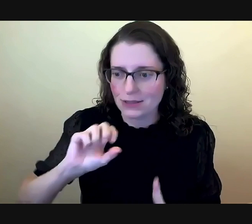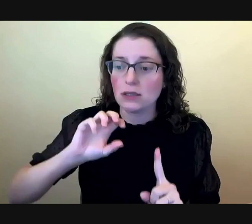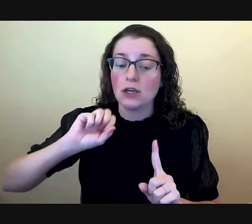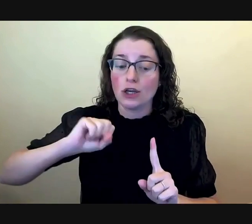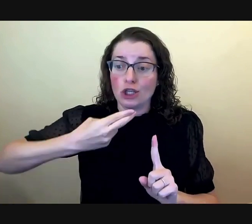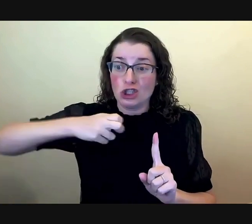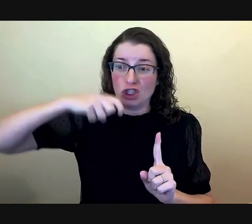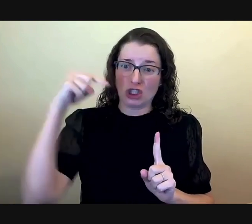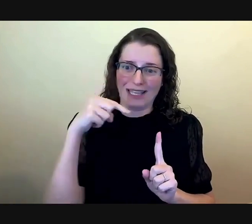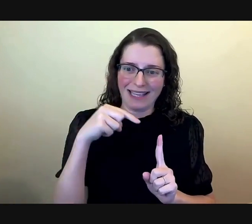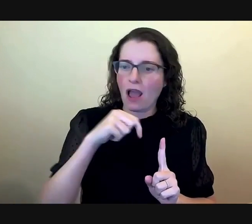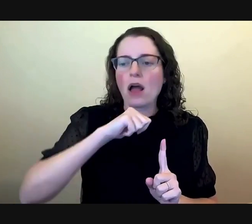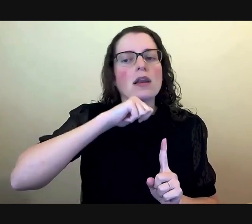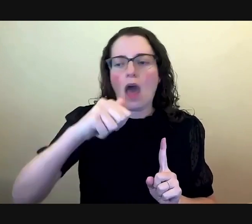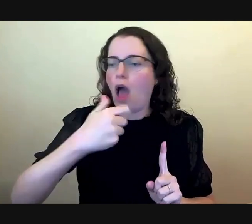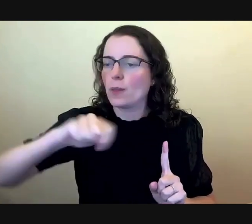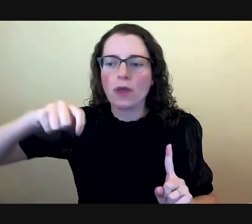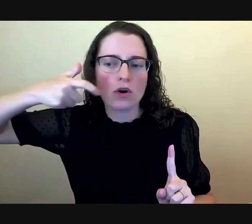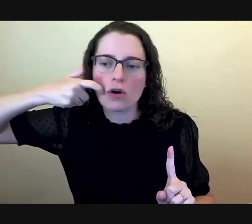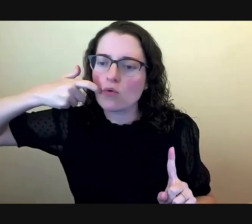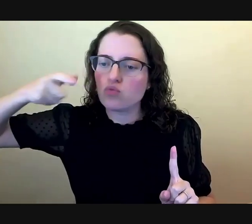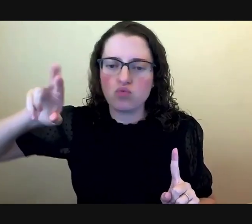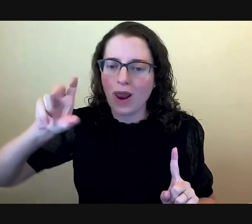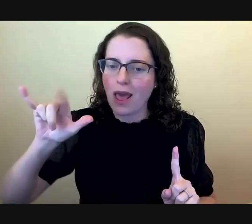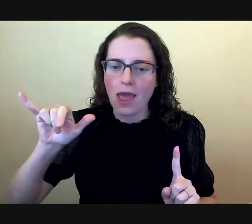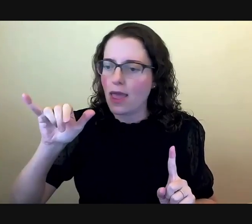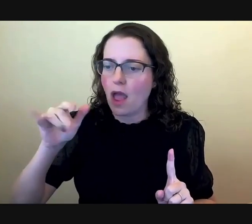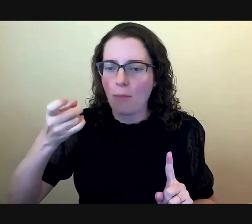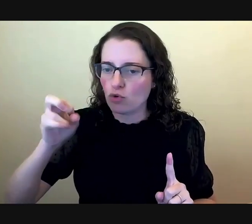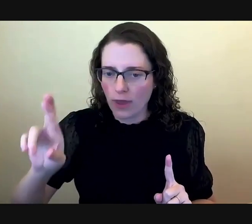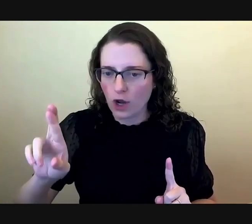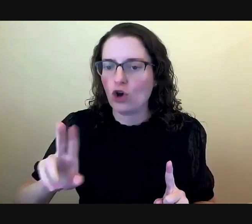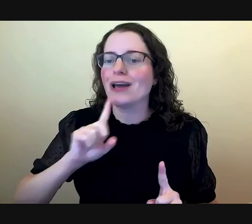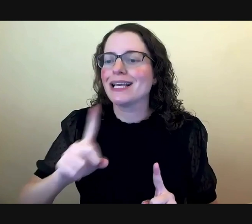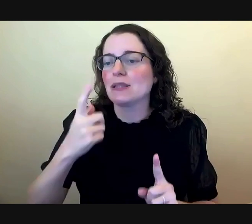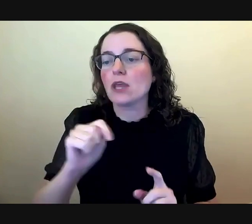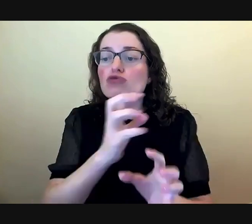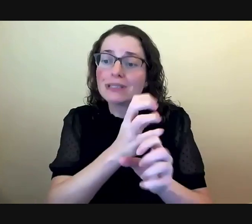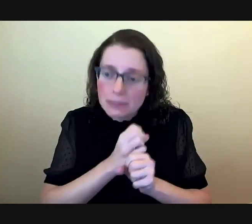through TRS, she was not allowed a relay operator in that